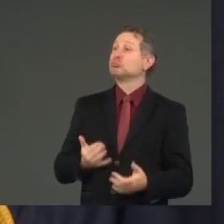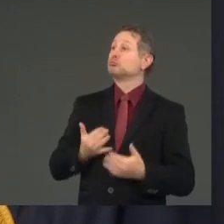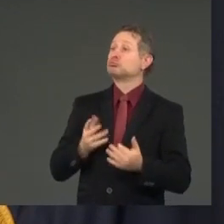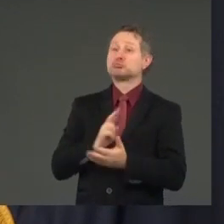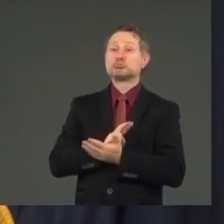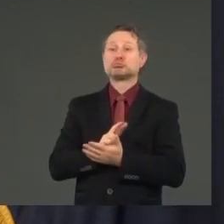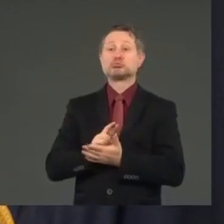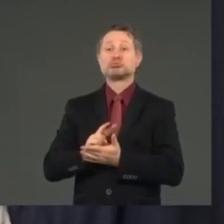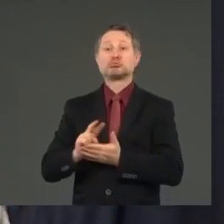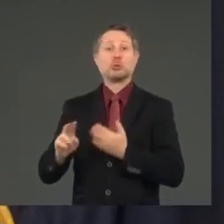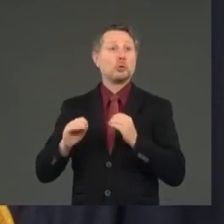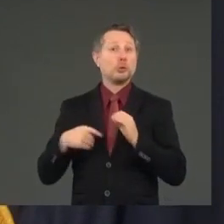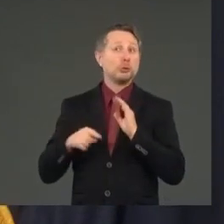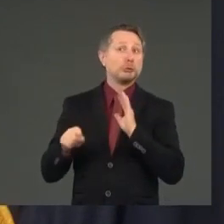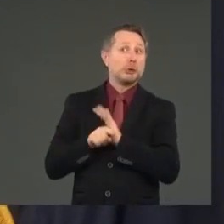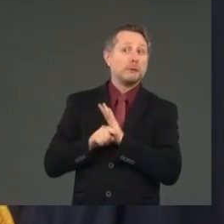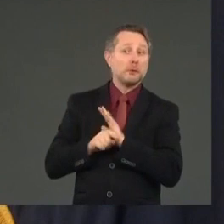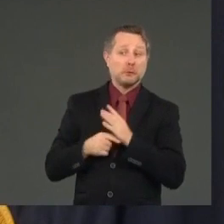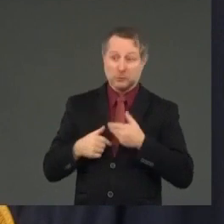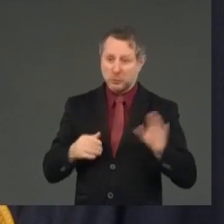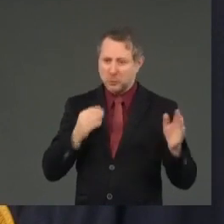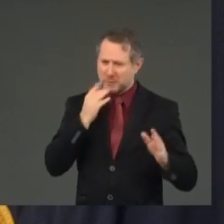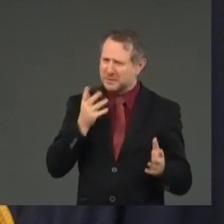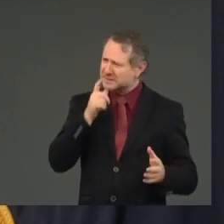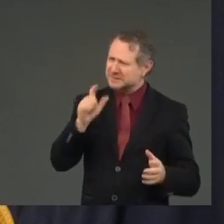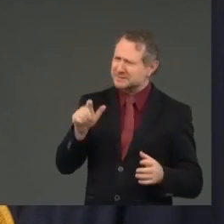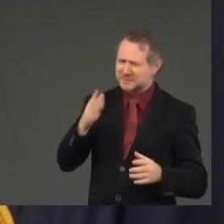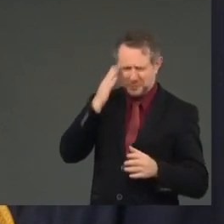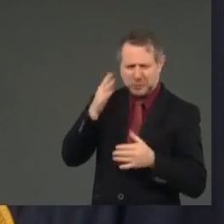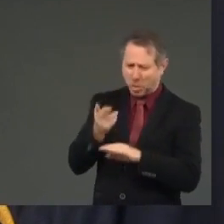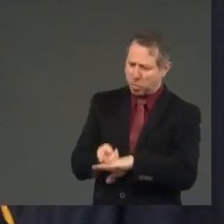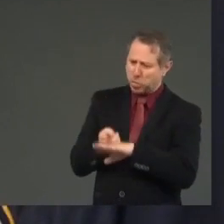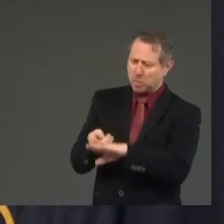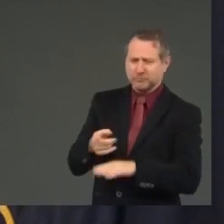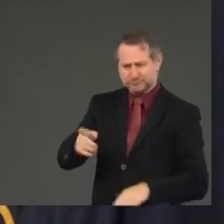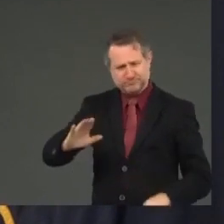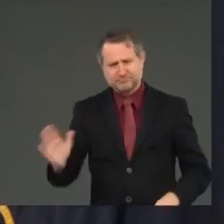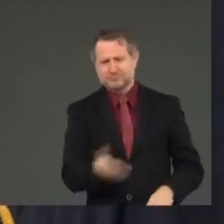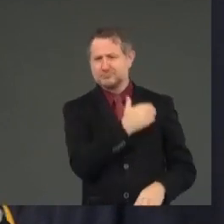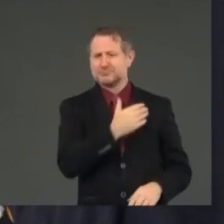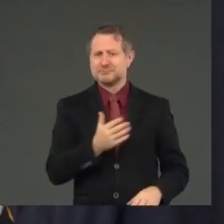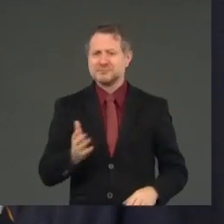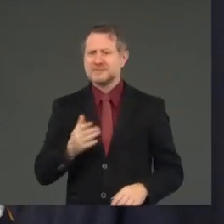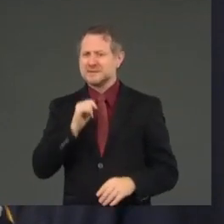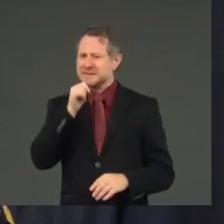HOSPITAL BED TO HAVE SOMEBODY SIT THERE FOR TWO WEEKS IN A